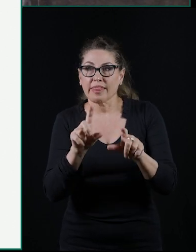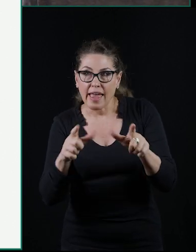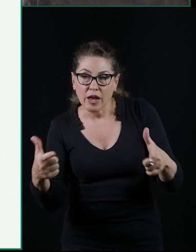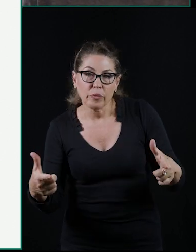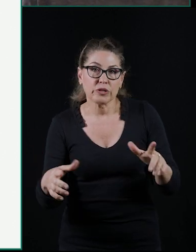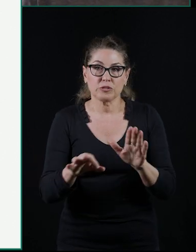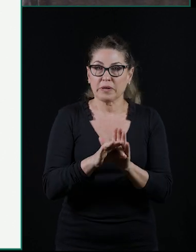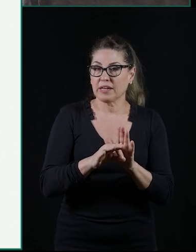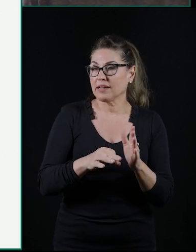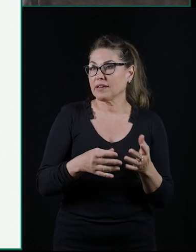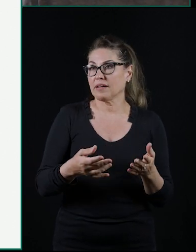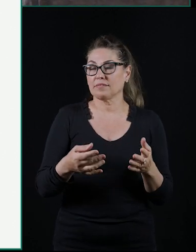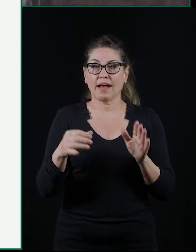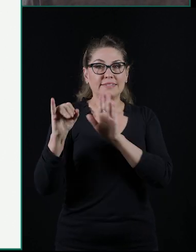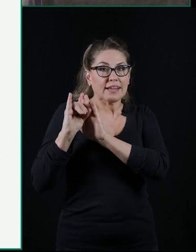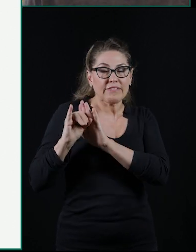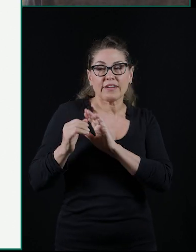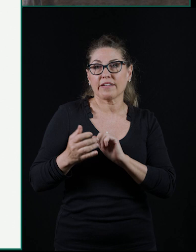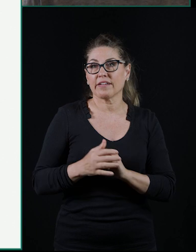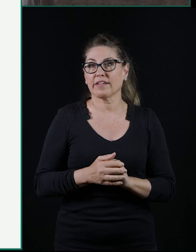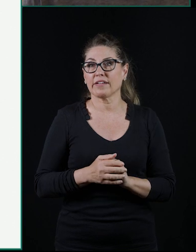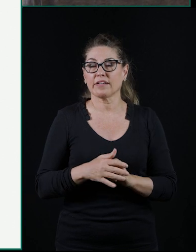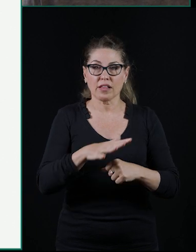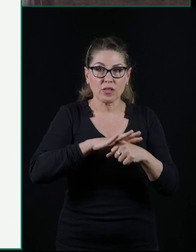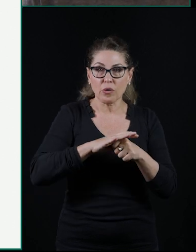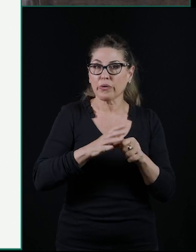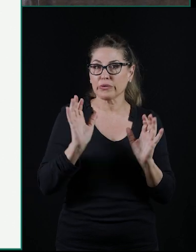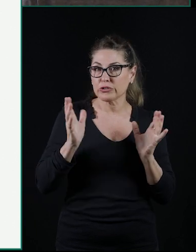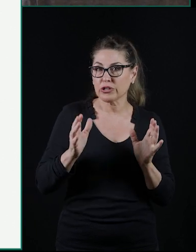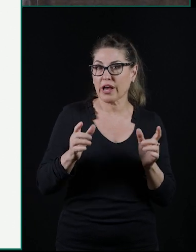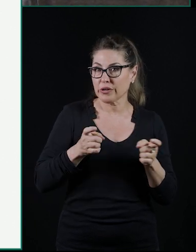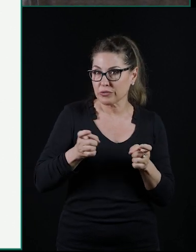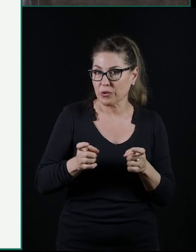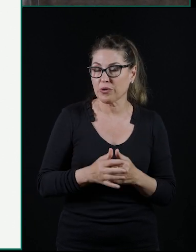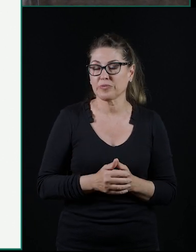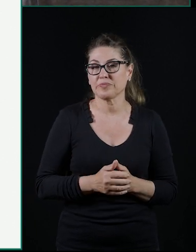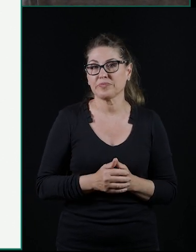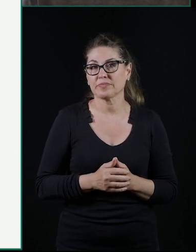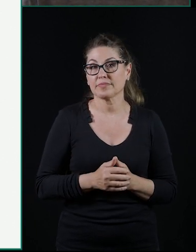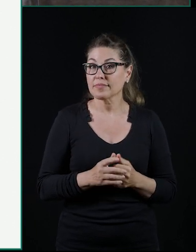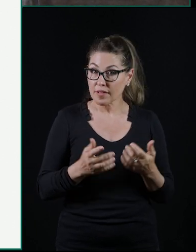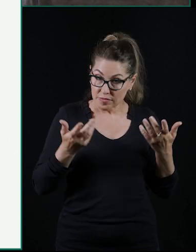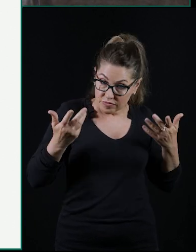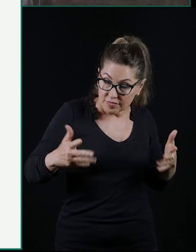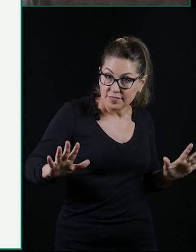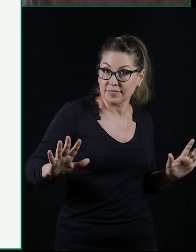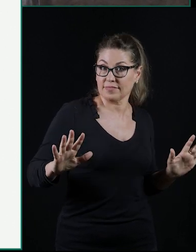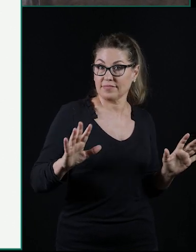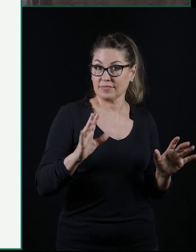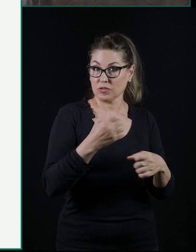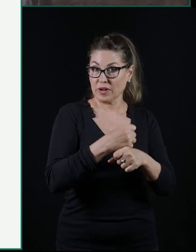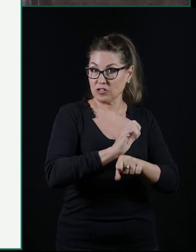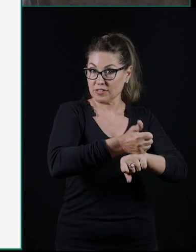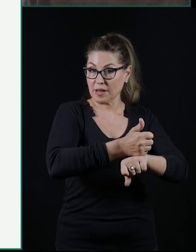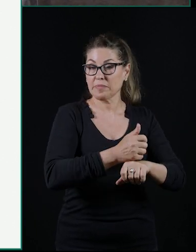async and then fire, a local chat control. And then after creation, you can set